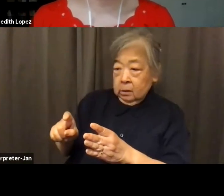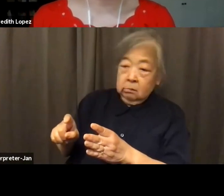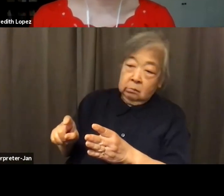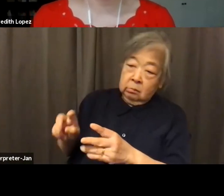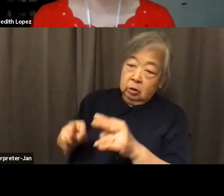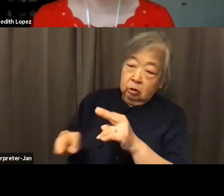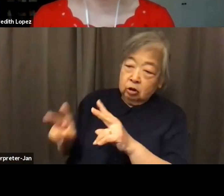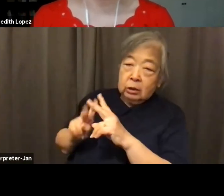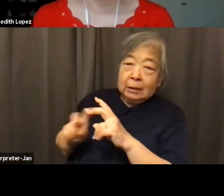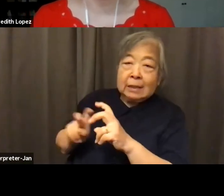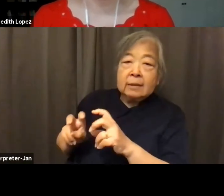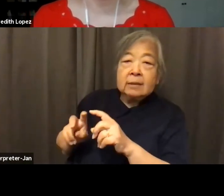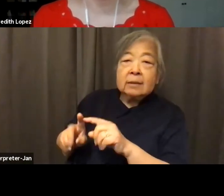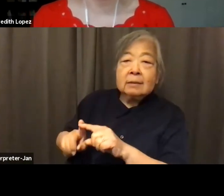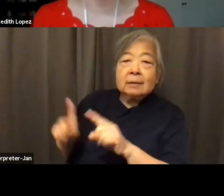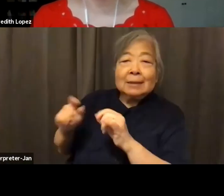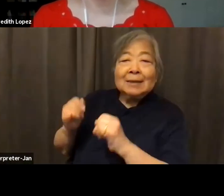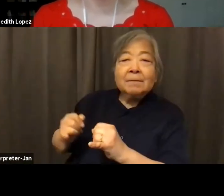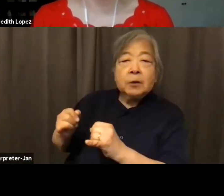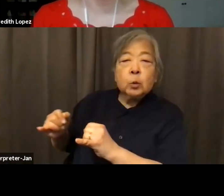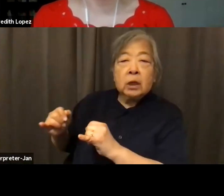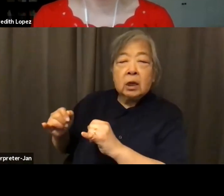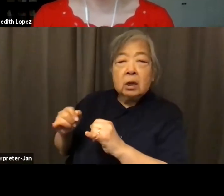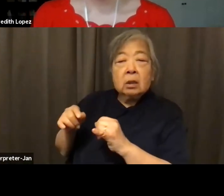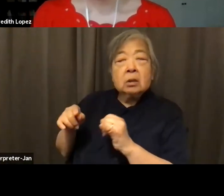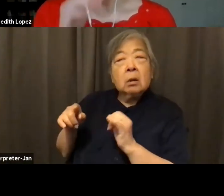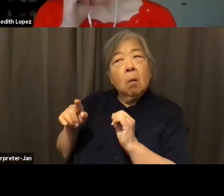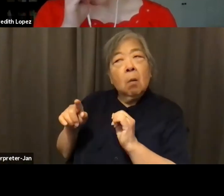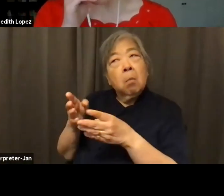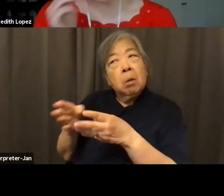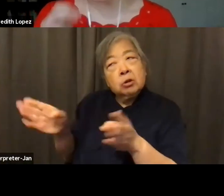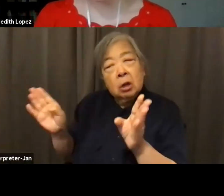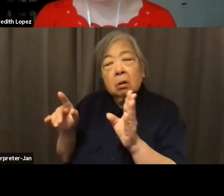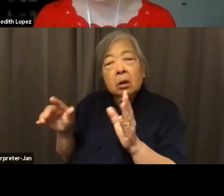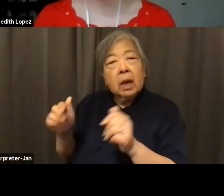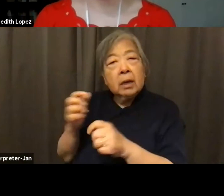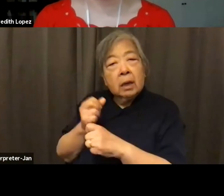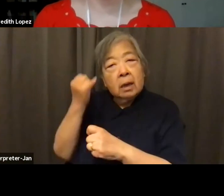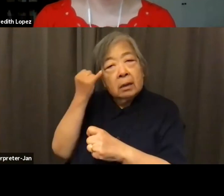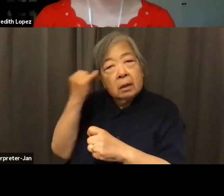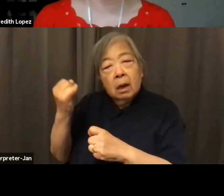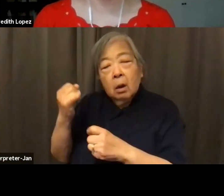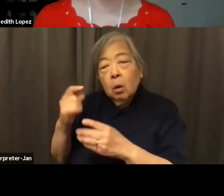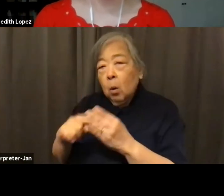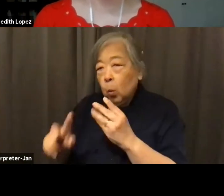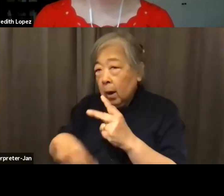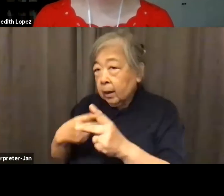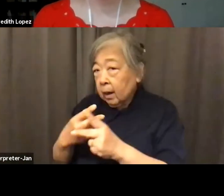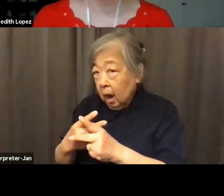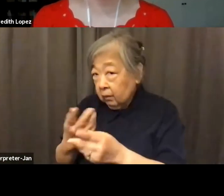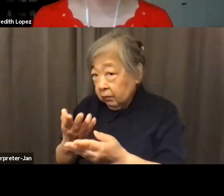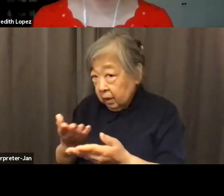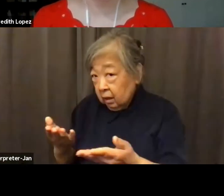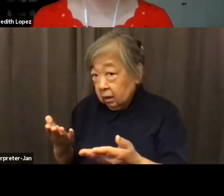people can get an idea of the type of things that may be available, because services that